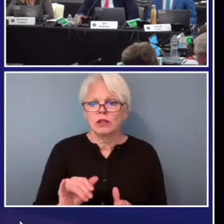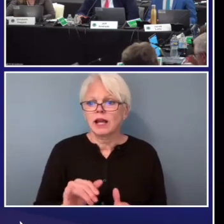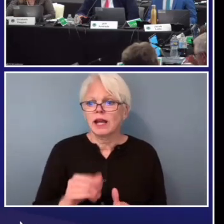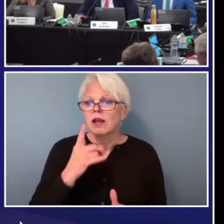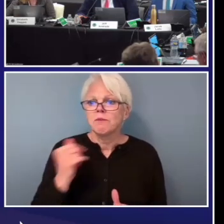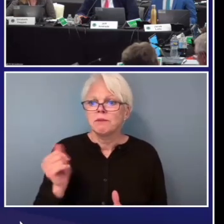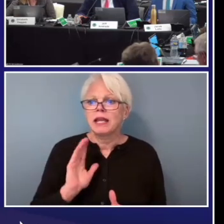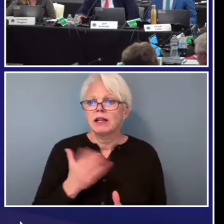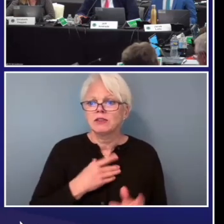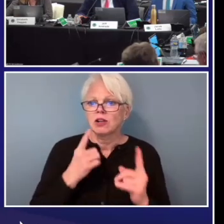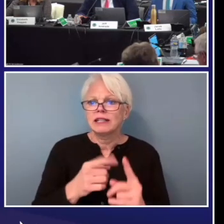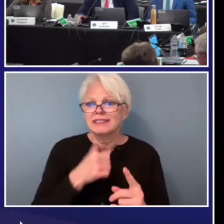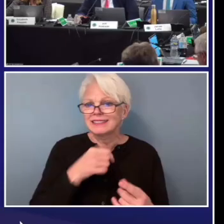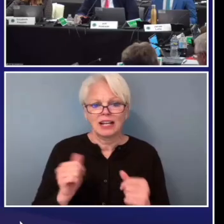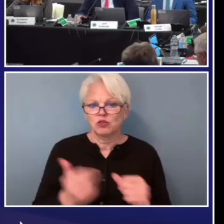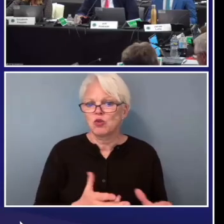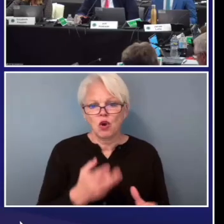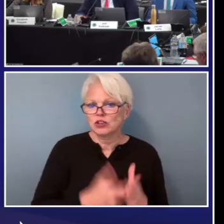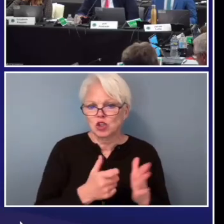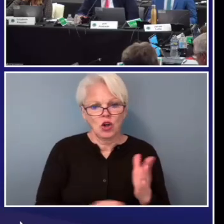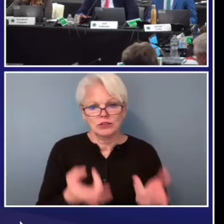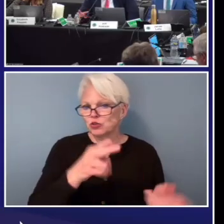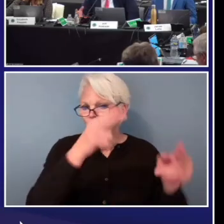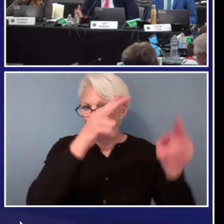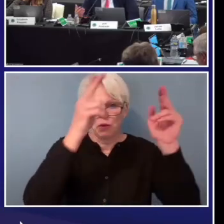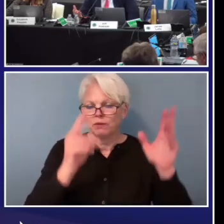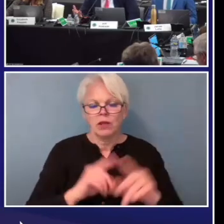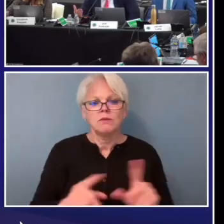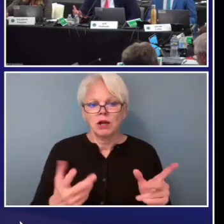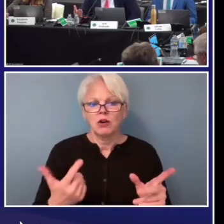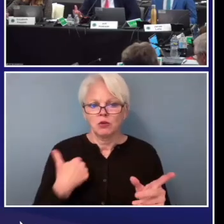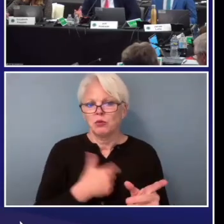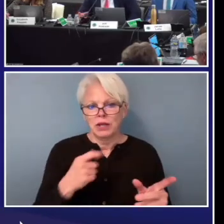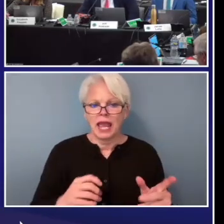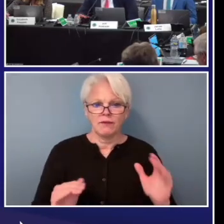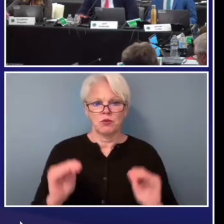is not to drive up costs, um, but we do have to do a balancing of of interests here.